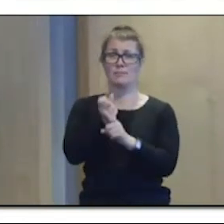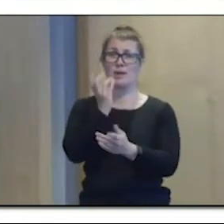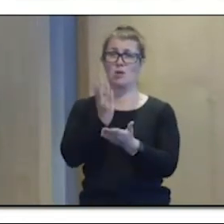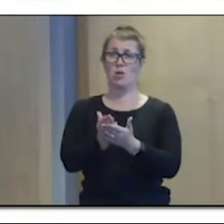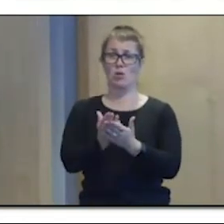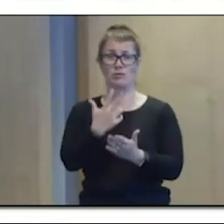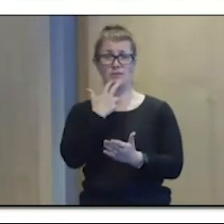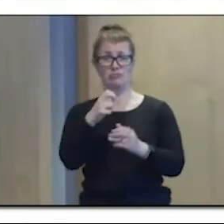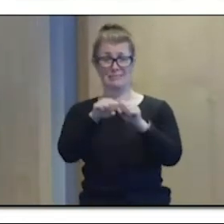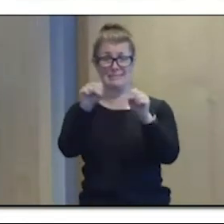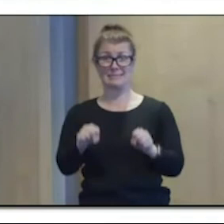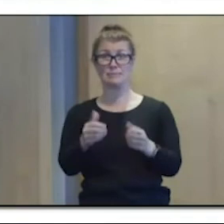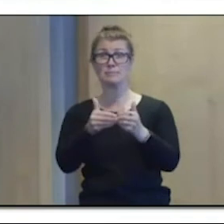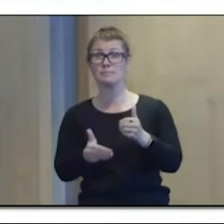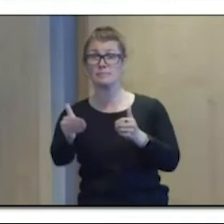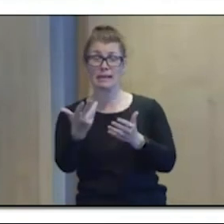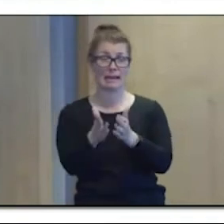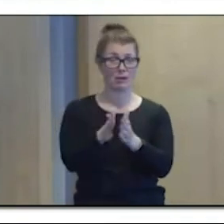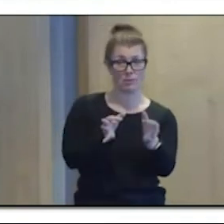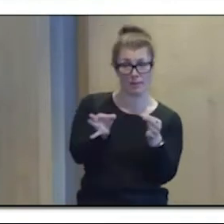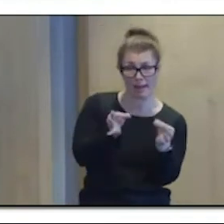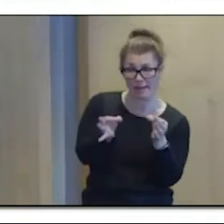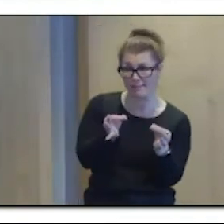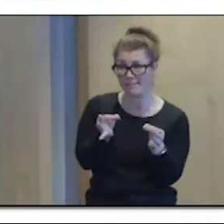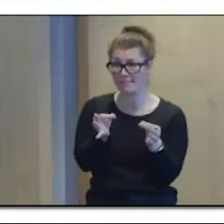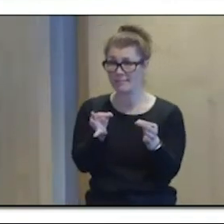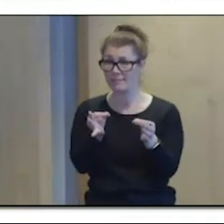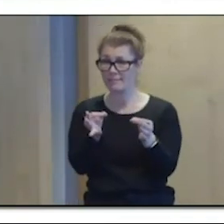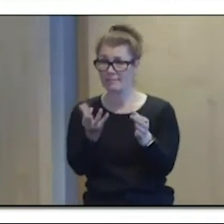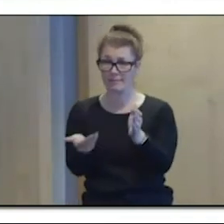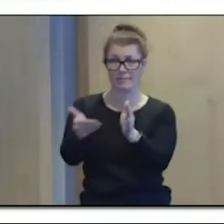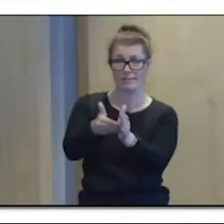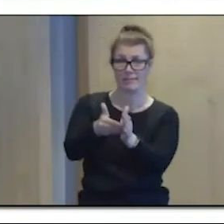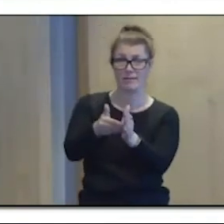how we plan our electricity, and what we hope that it will start with stand in the future and